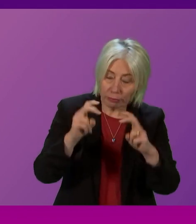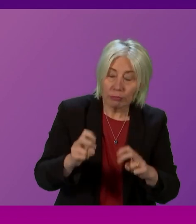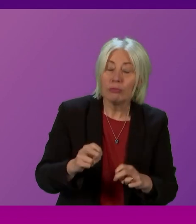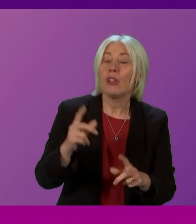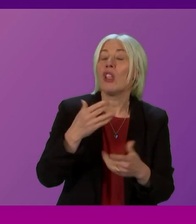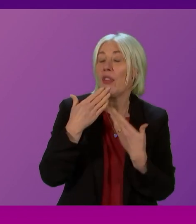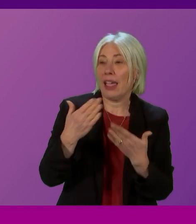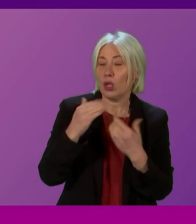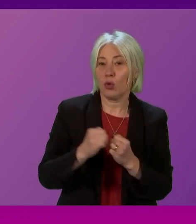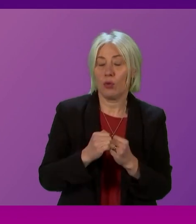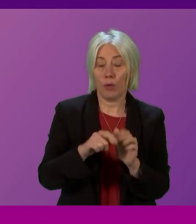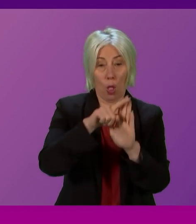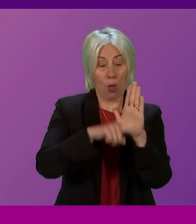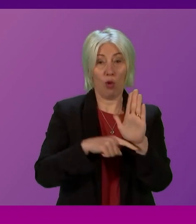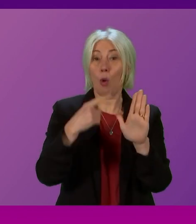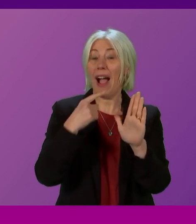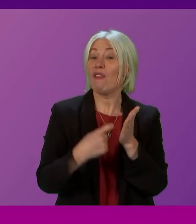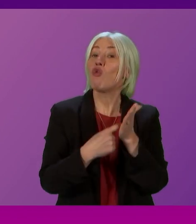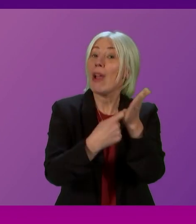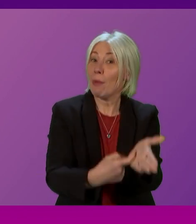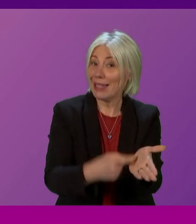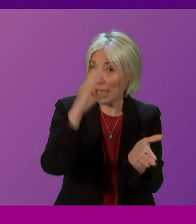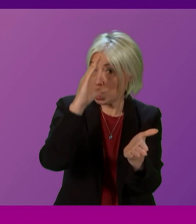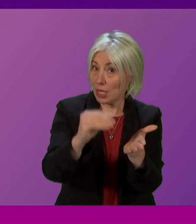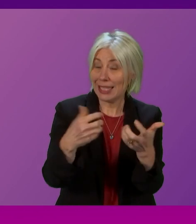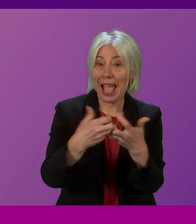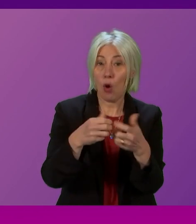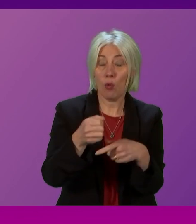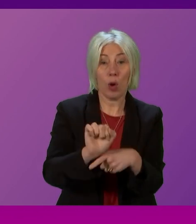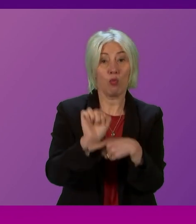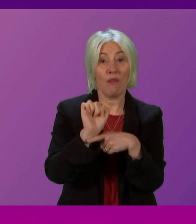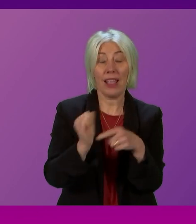The report includes a range of recommendations that are designed to prevent such a fire from happening again.